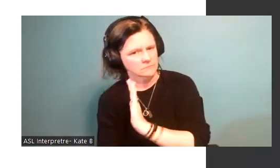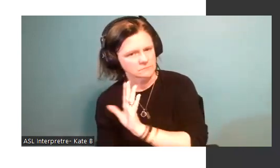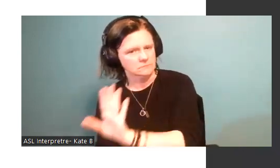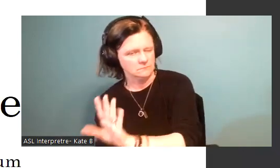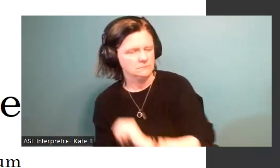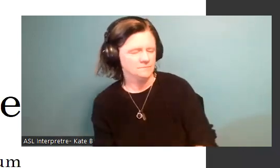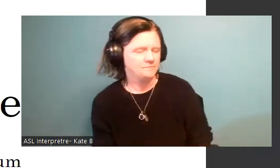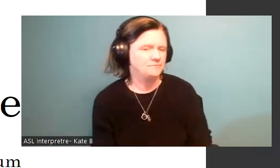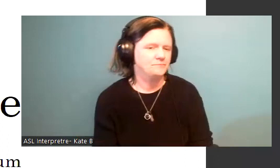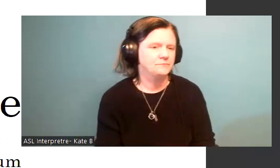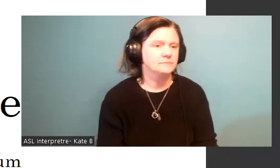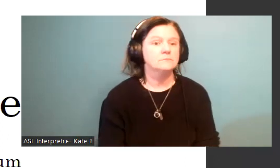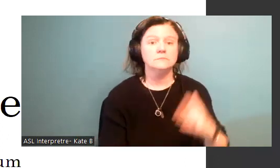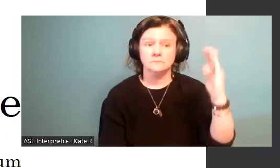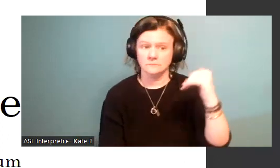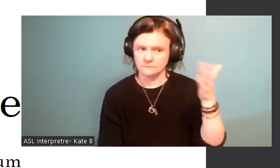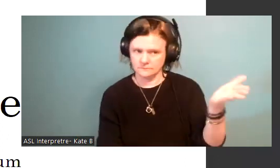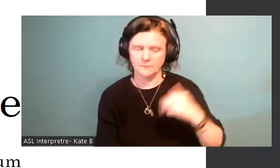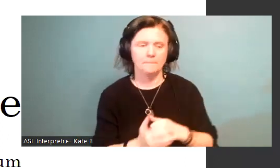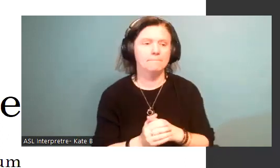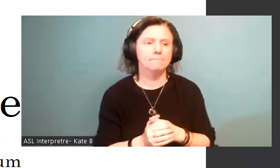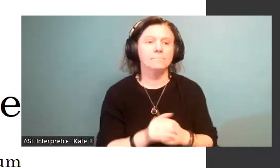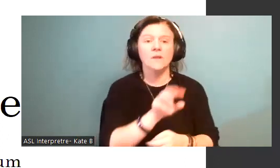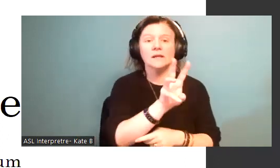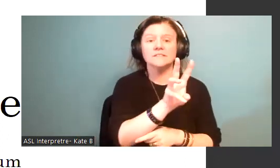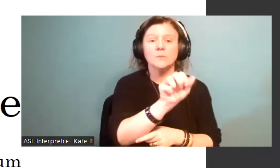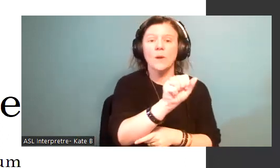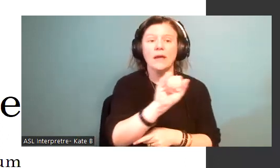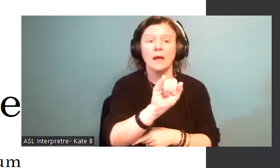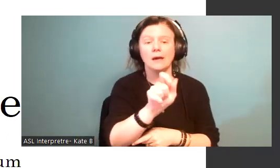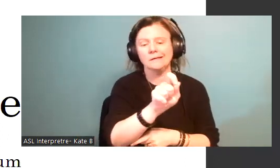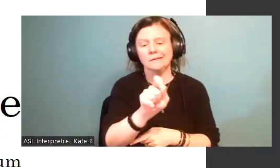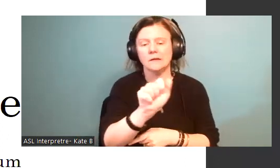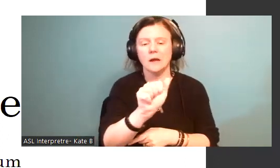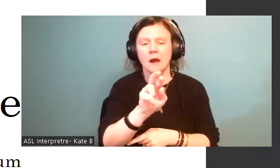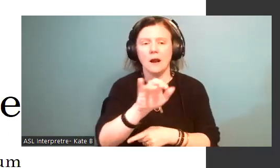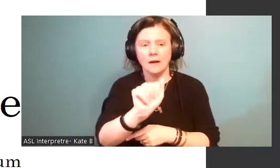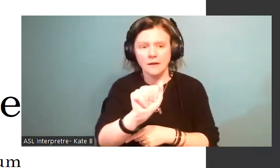menu item, but the parent tag doesn't have menu, it won't work, so there are a lot of rules when